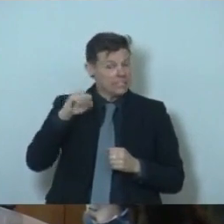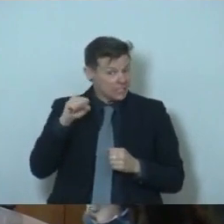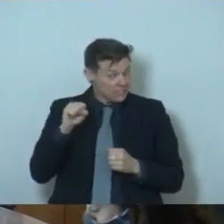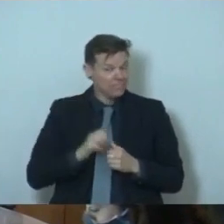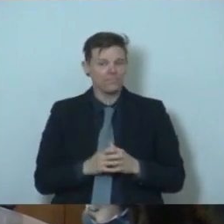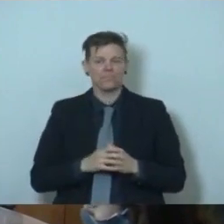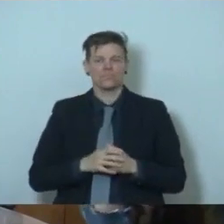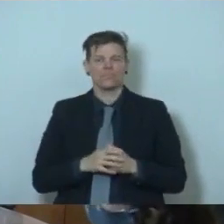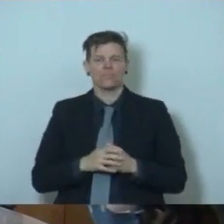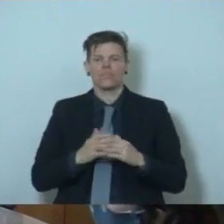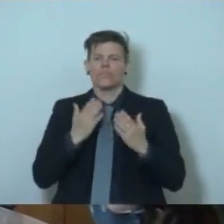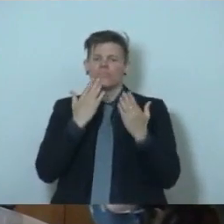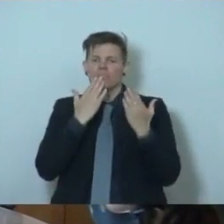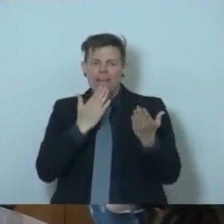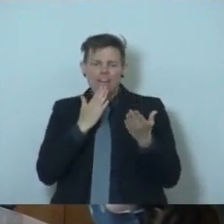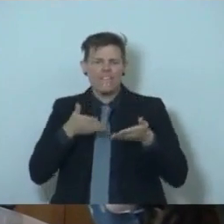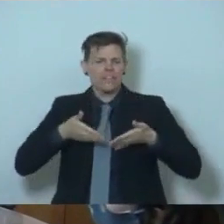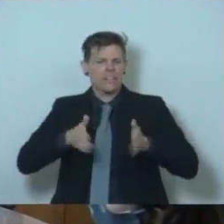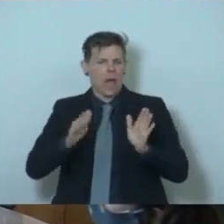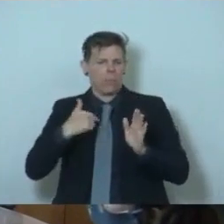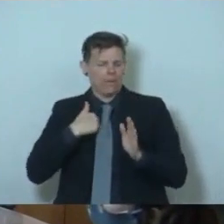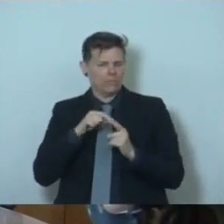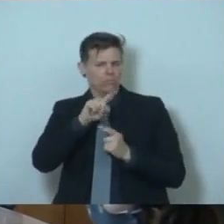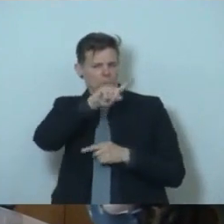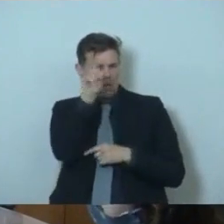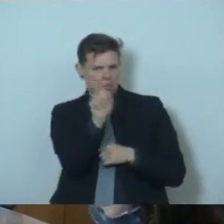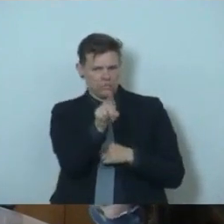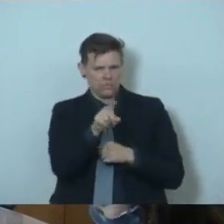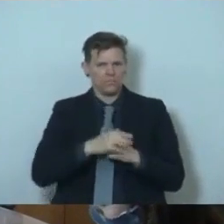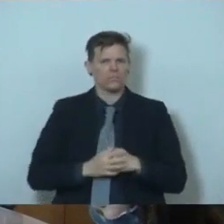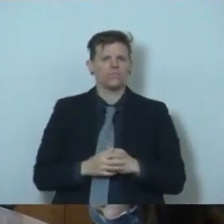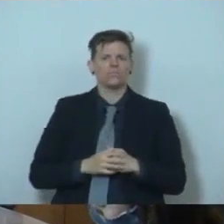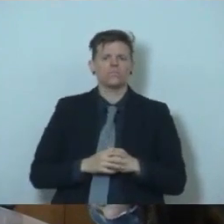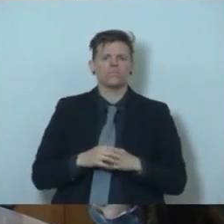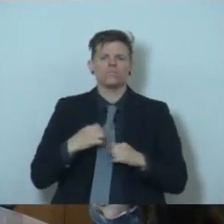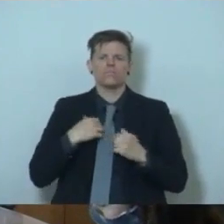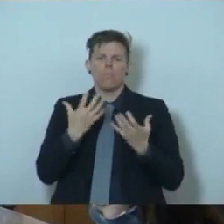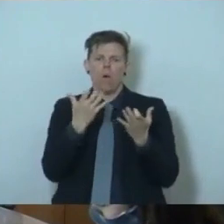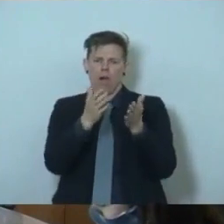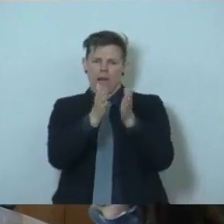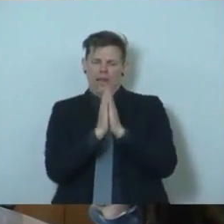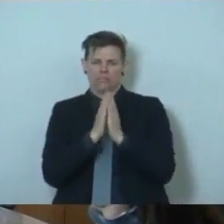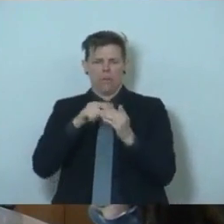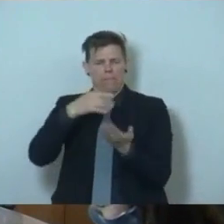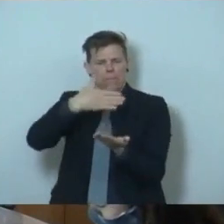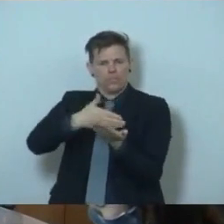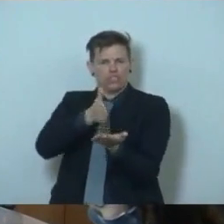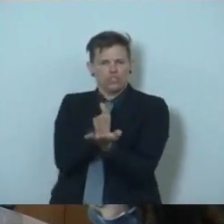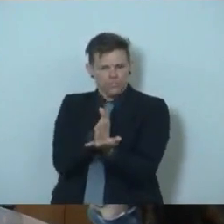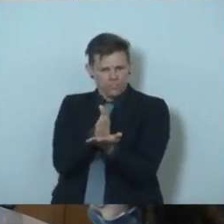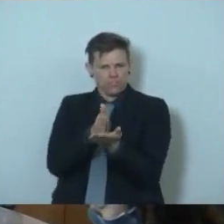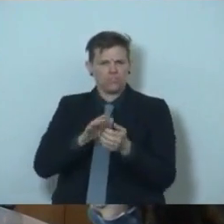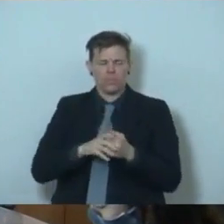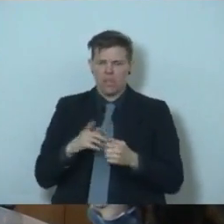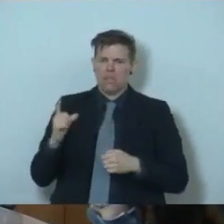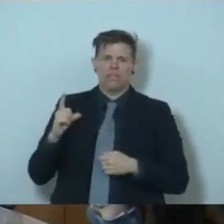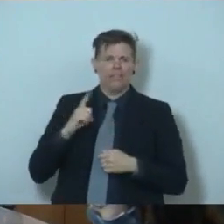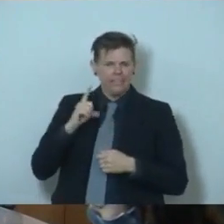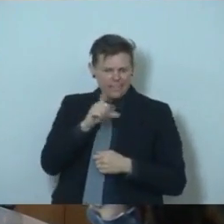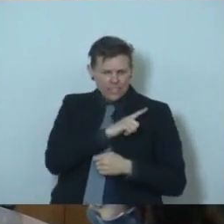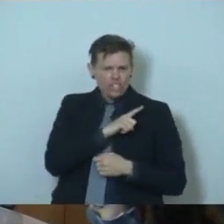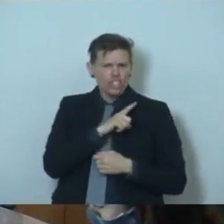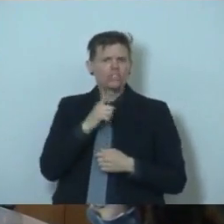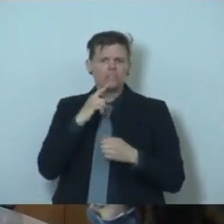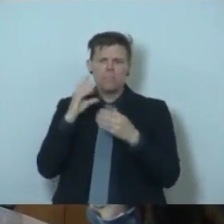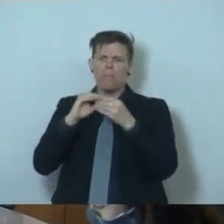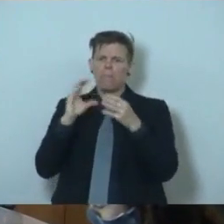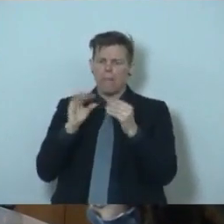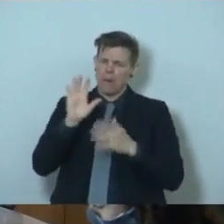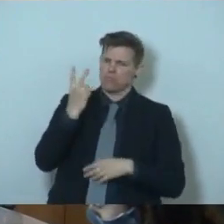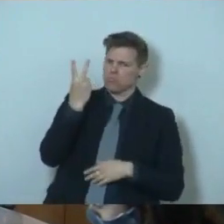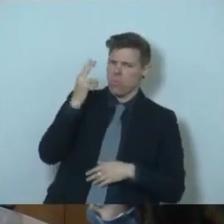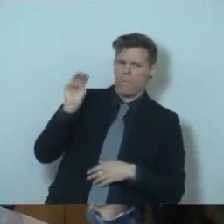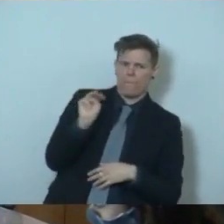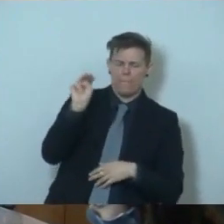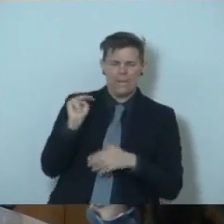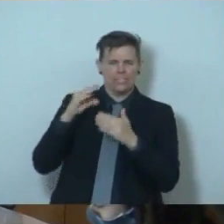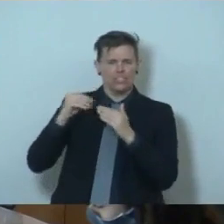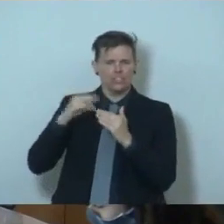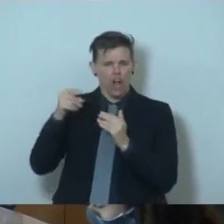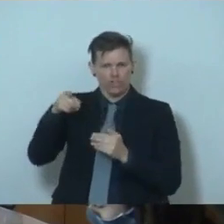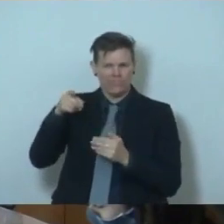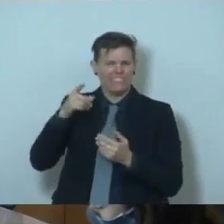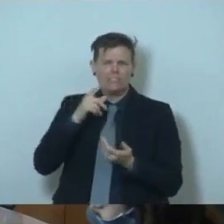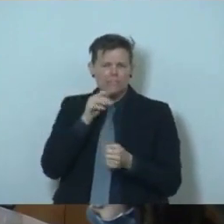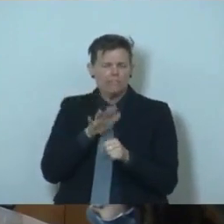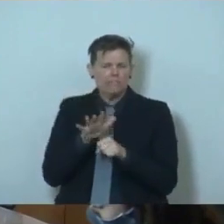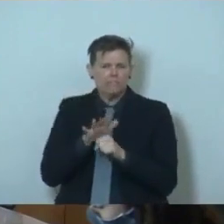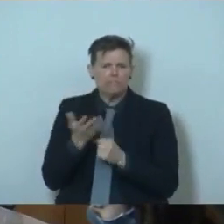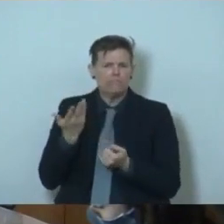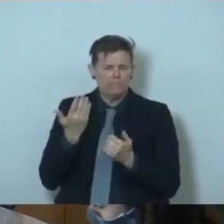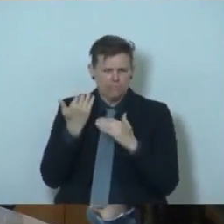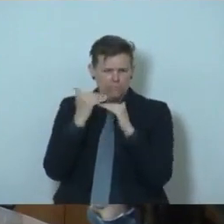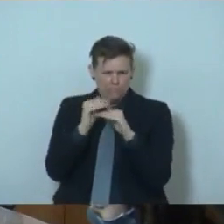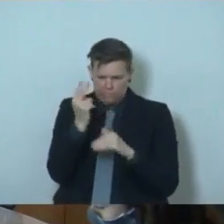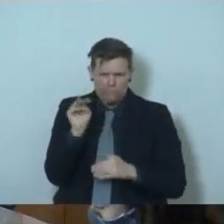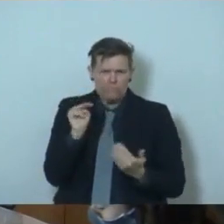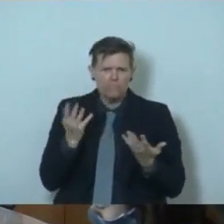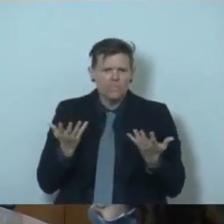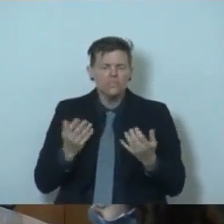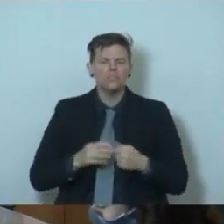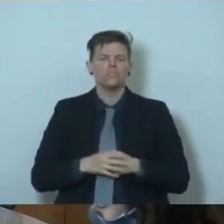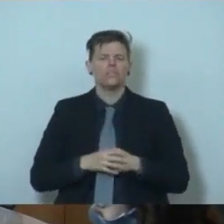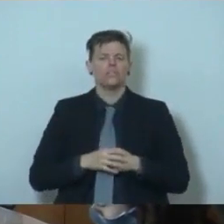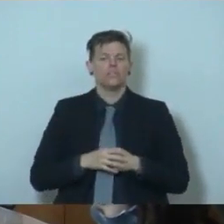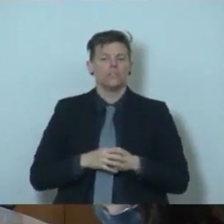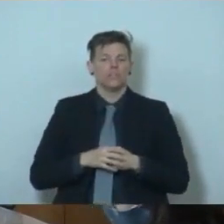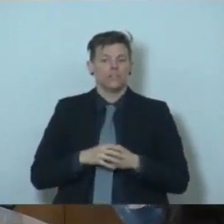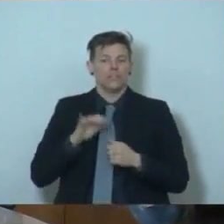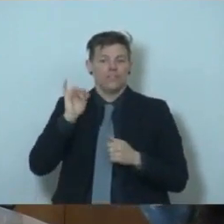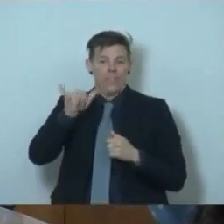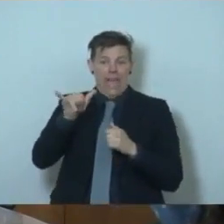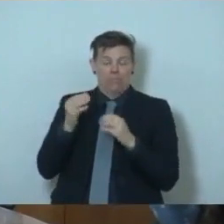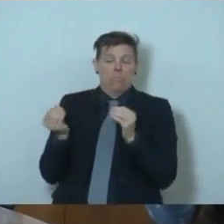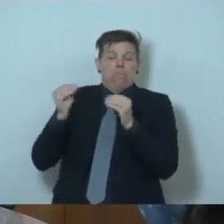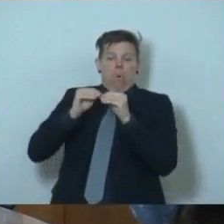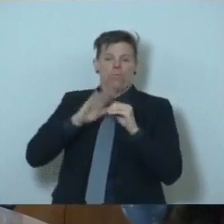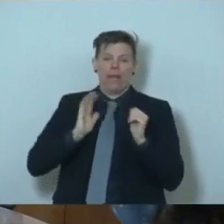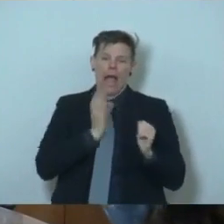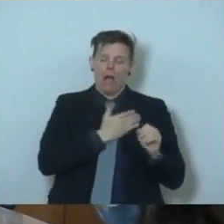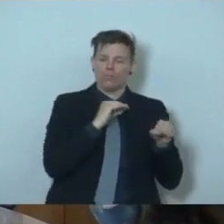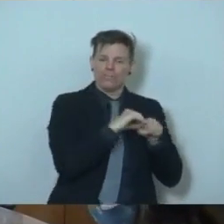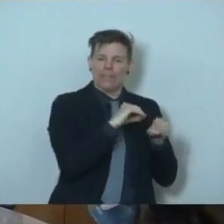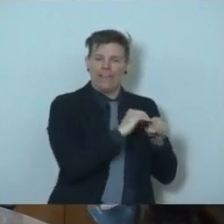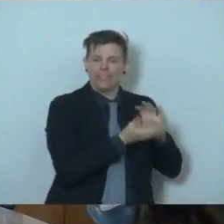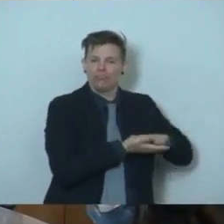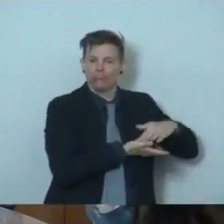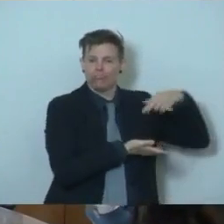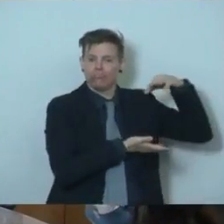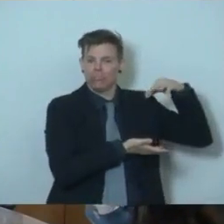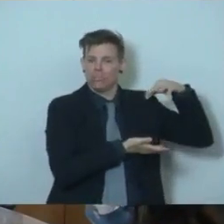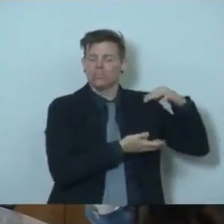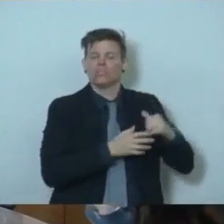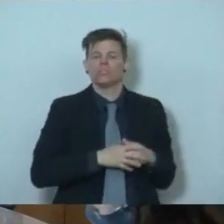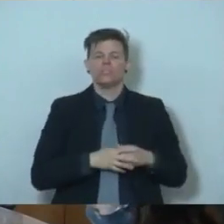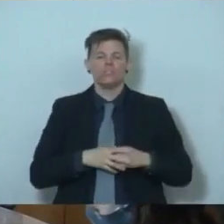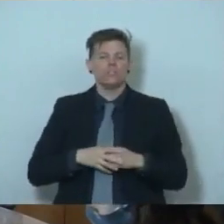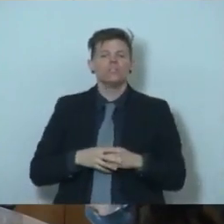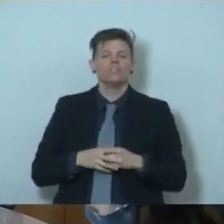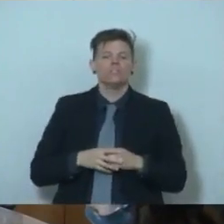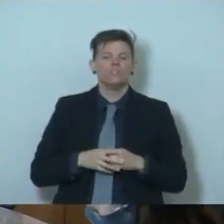GO AHEAD AND ASK YOUR QUESTION I HAVE A QUESTION WITH B THE BUDGET AROUND $2 BILLION SHORTFALL THROUGH THE BUDGET AND LARGER THAN THE AMOUNT IN THE RESERVES AND THE STATE ALSO HAS